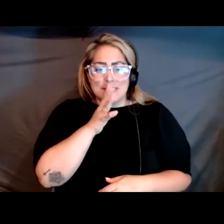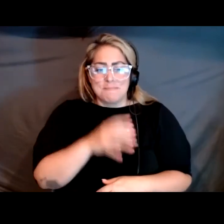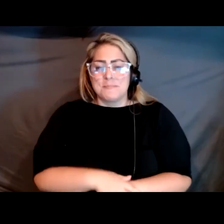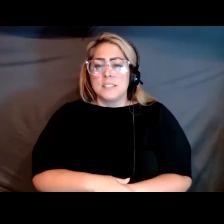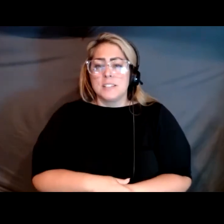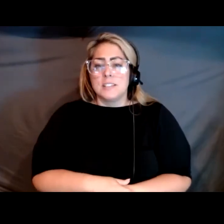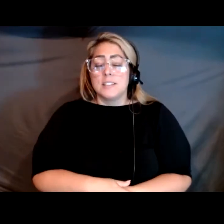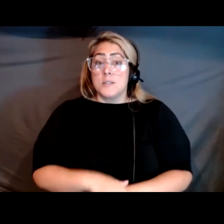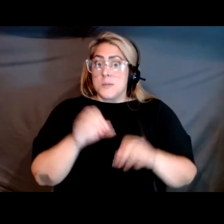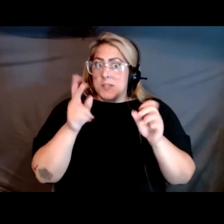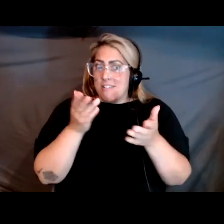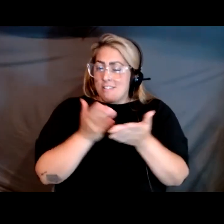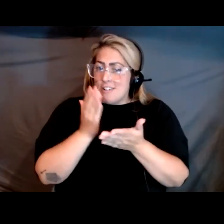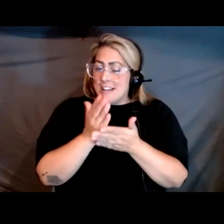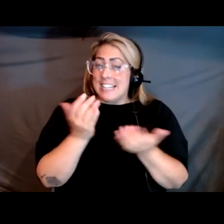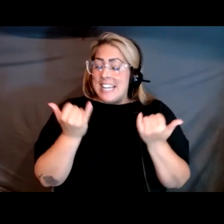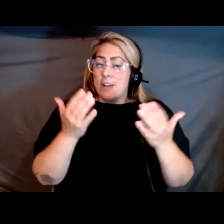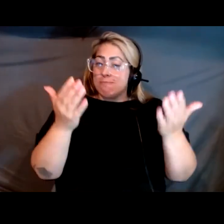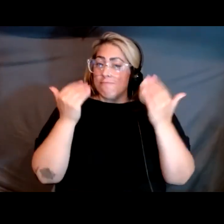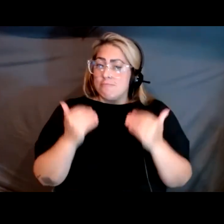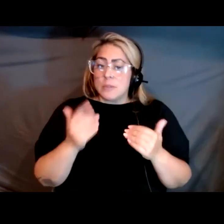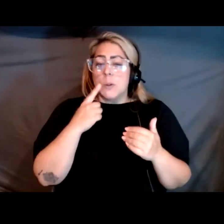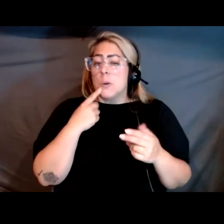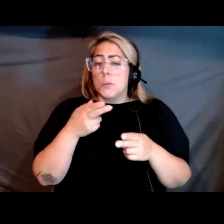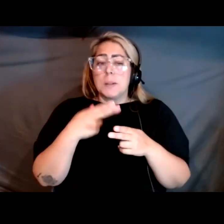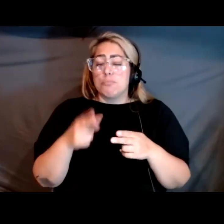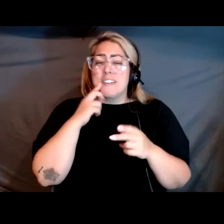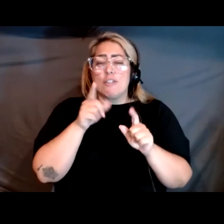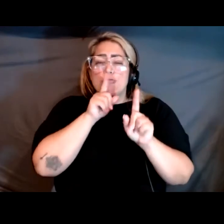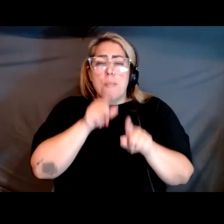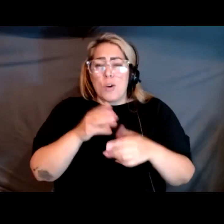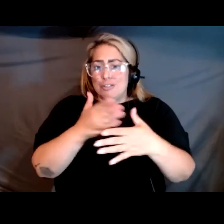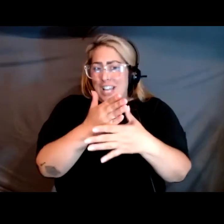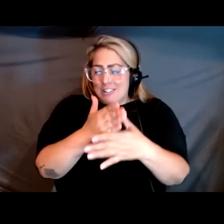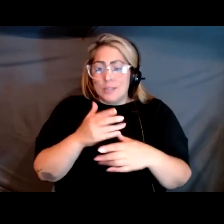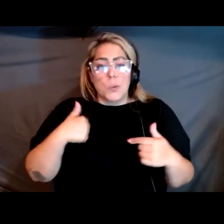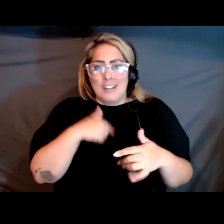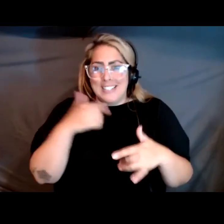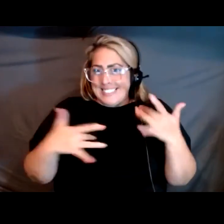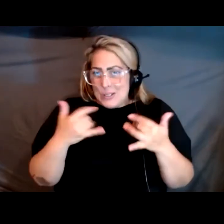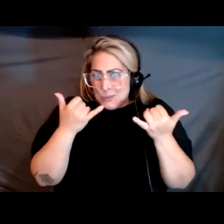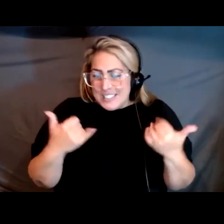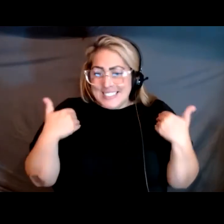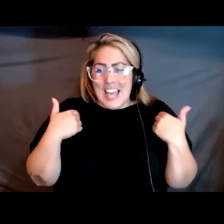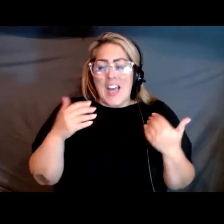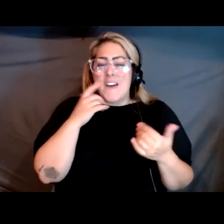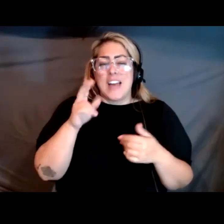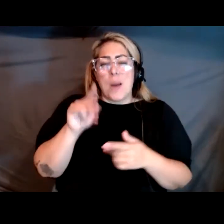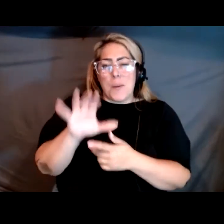Alright. We will move into some brief resource sharing. We are excited to have the New York City Department of Cultural Affairs Commissioner